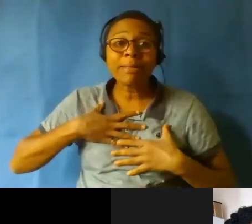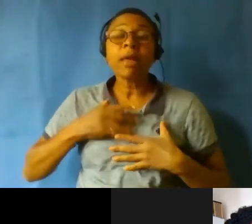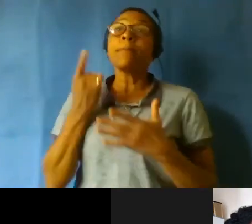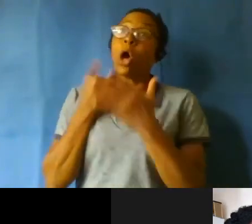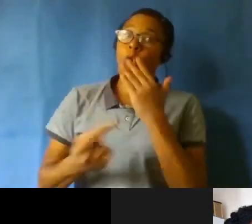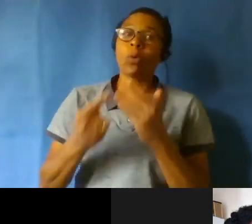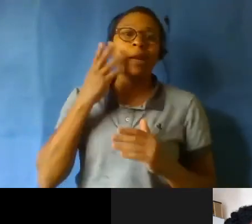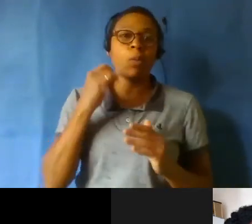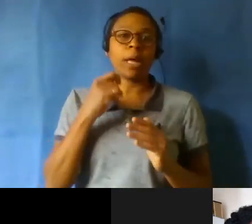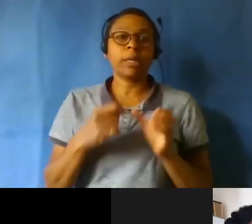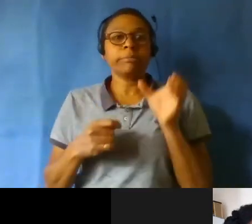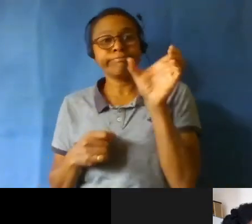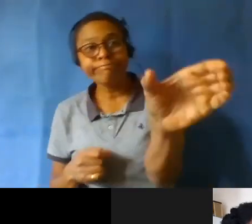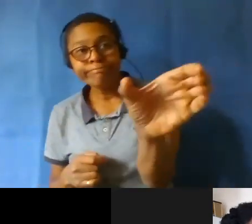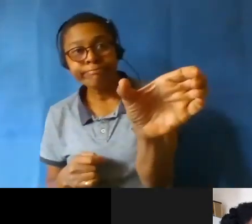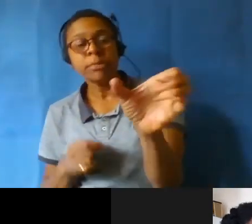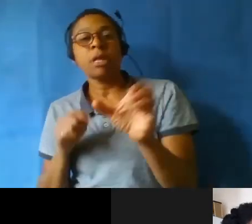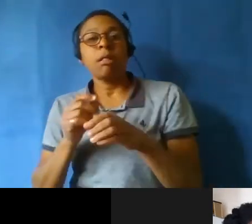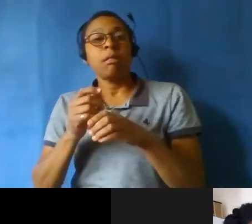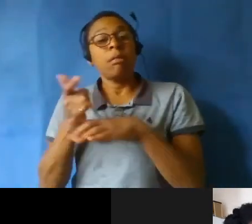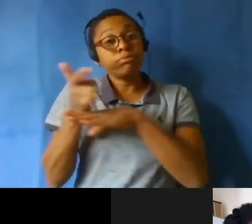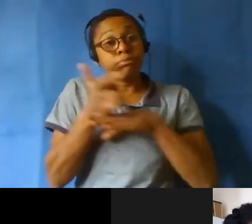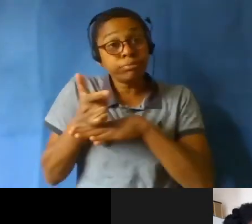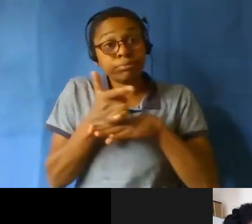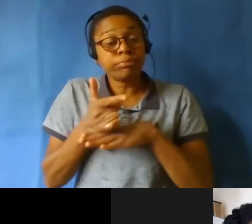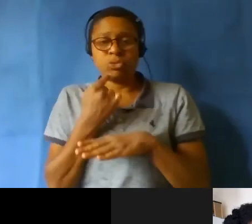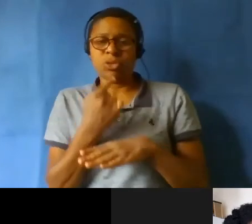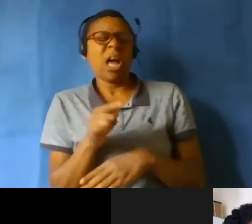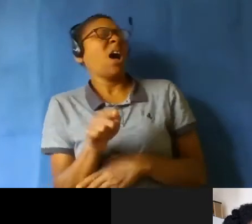there are those that will try to claim that's not happening it was owing to the